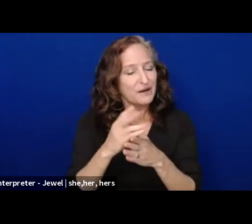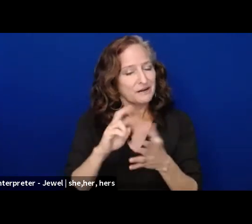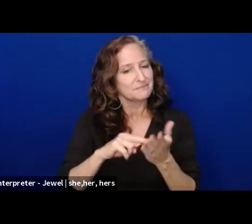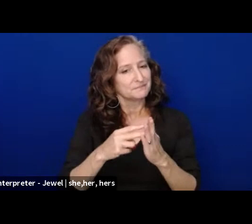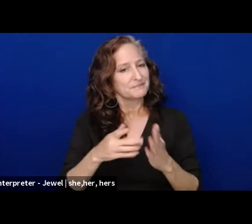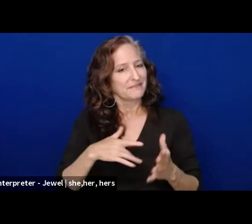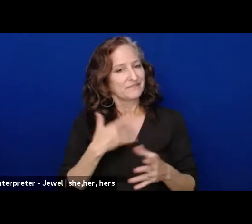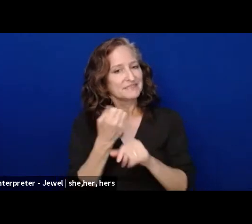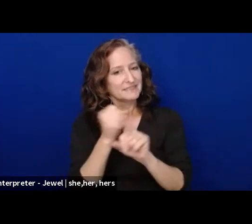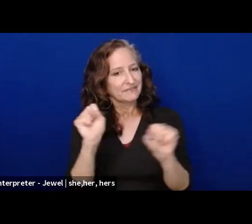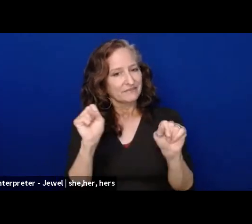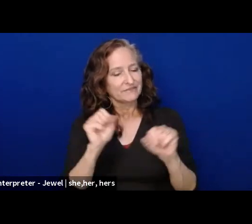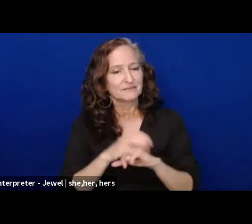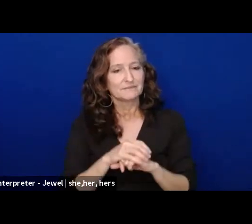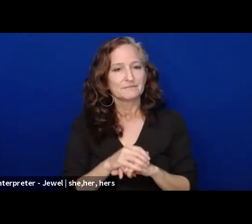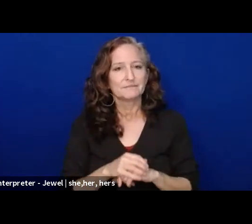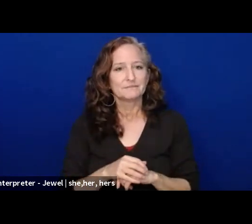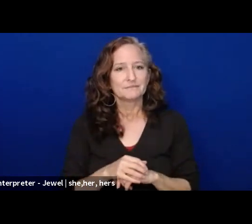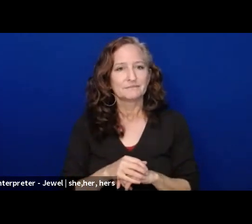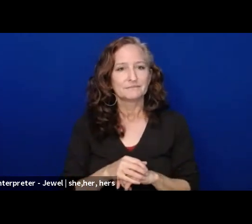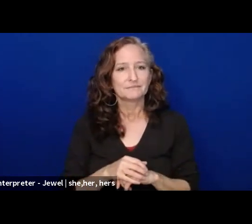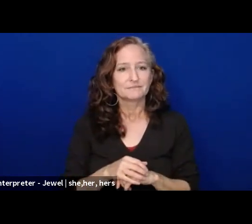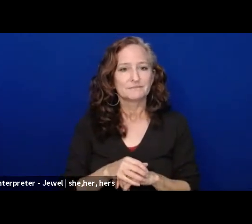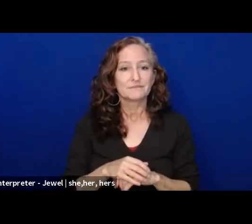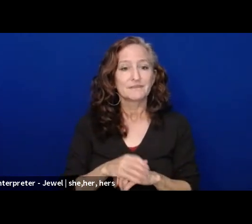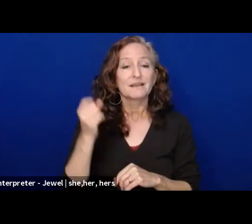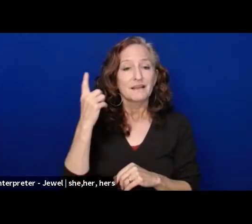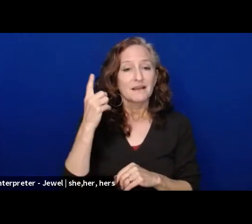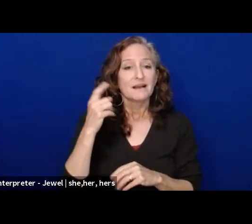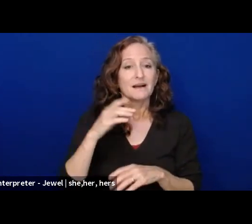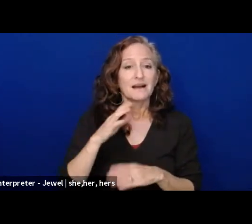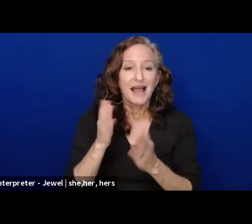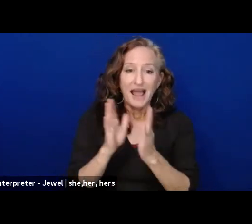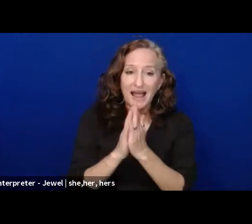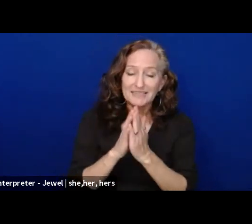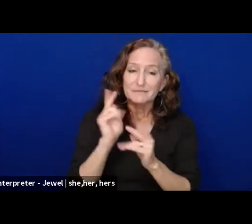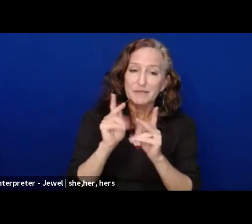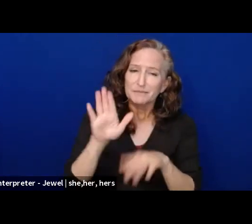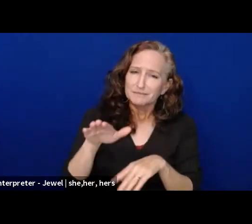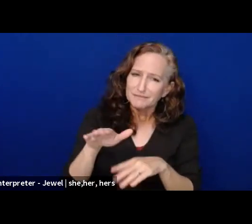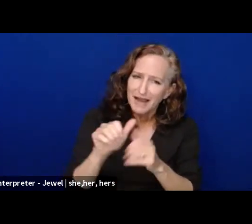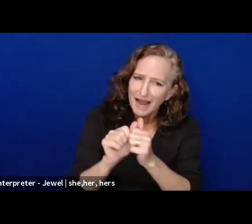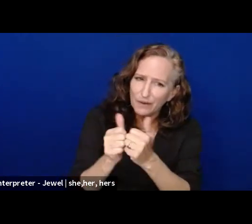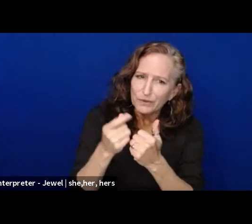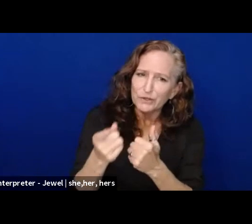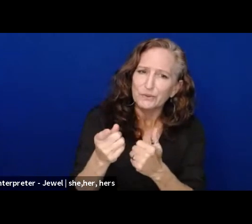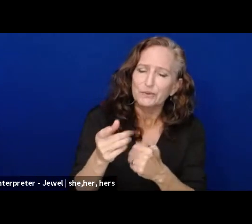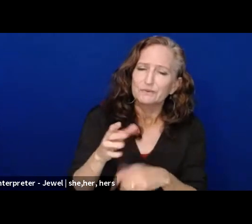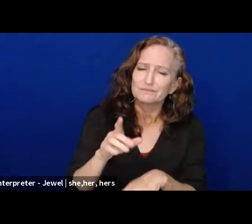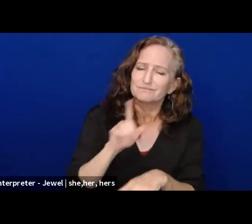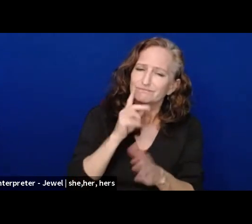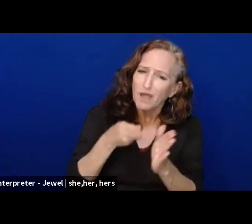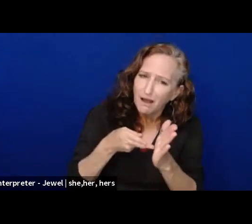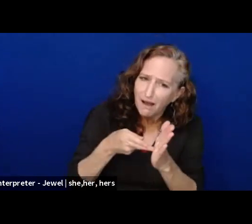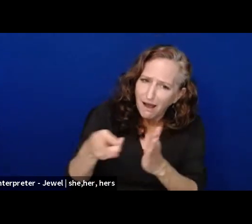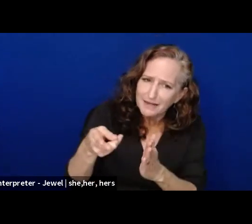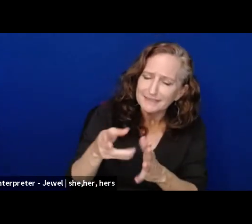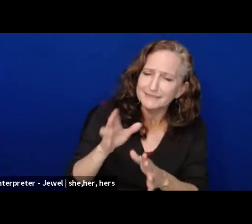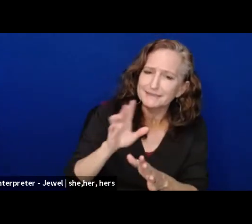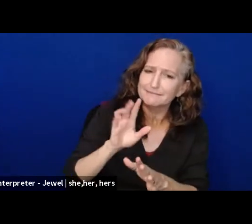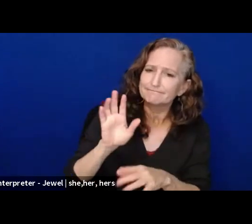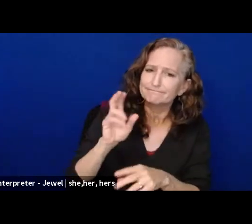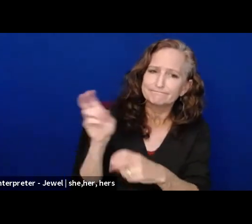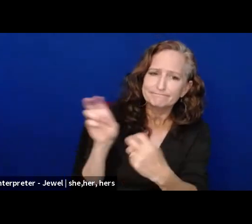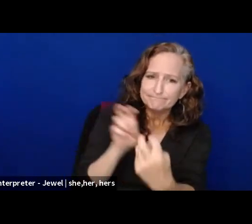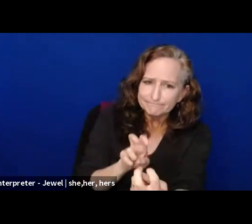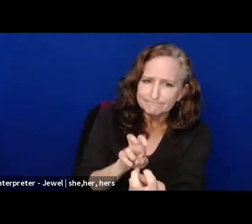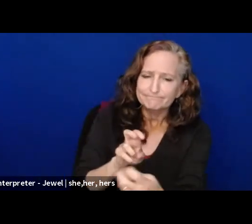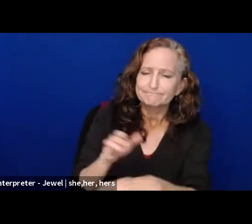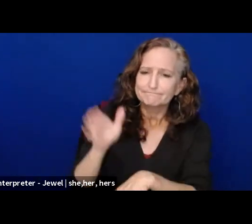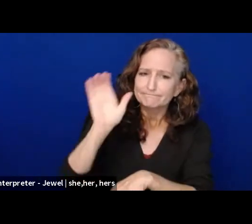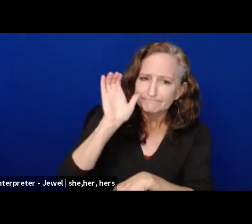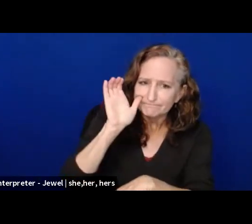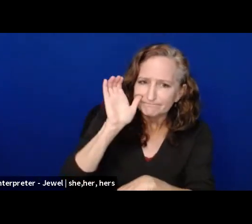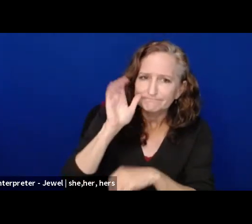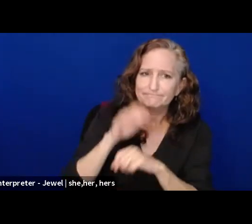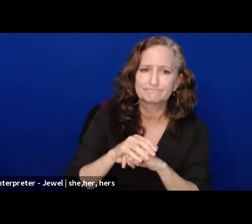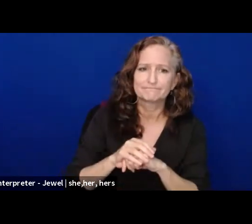Normalize asking for real how people are. When you are asking how somebody is, don't let